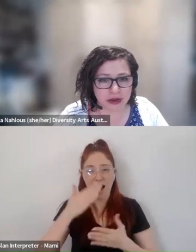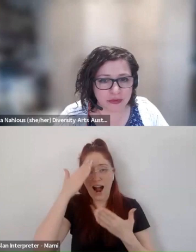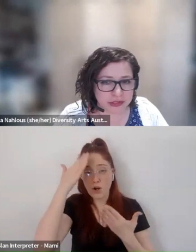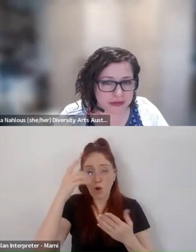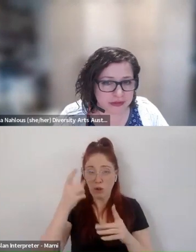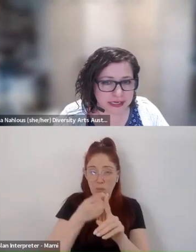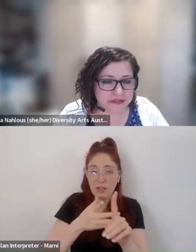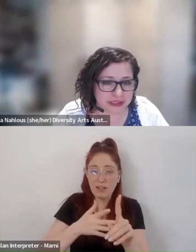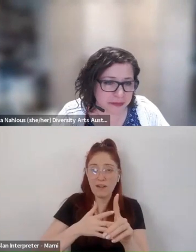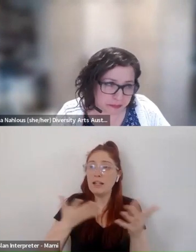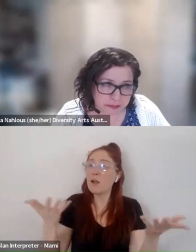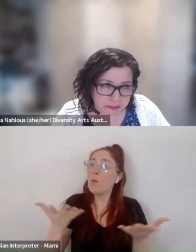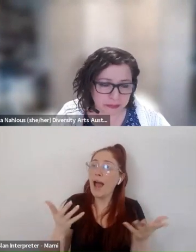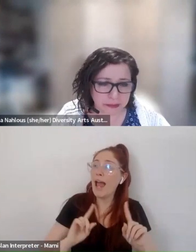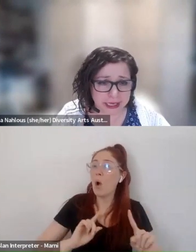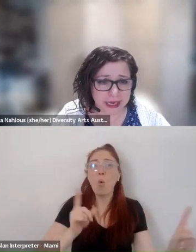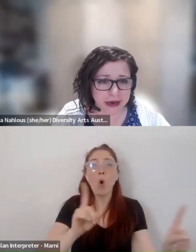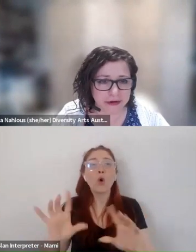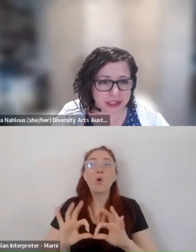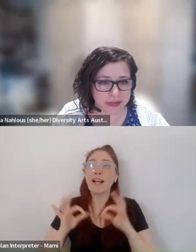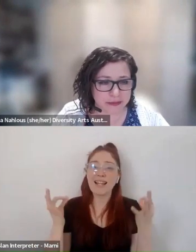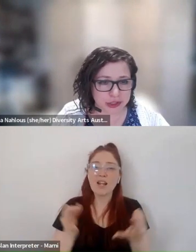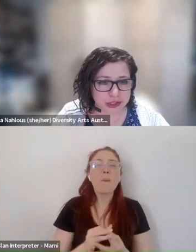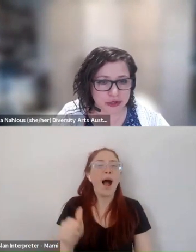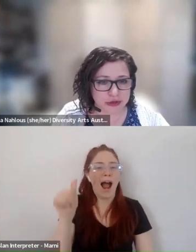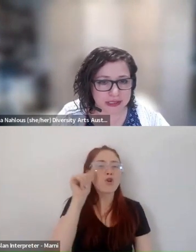I would definitely be encouraging people to use